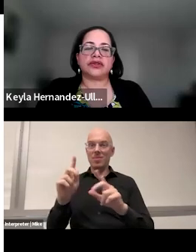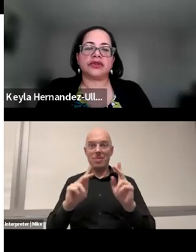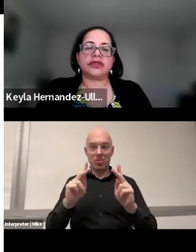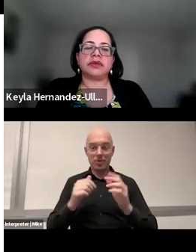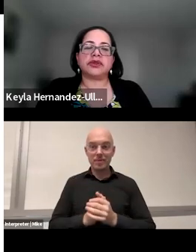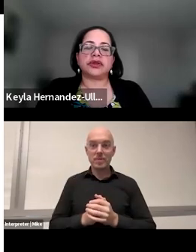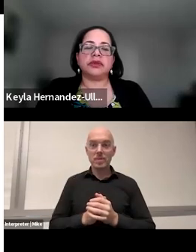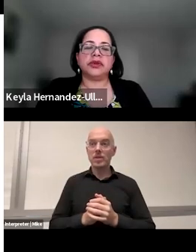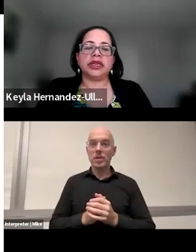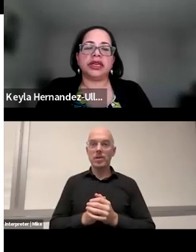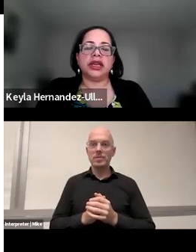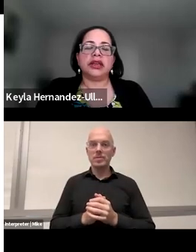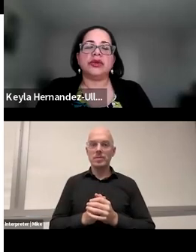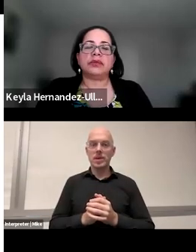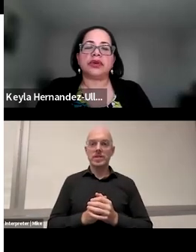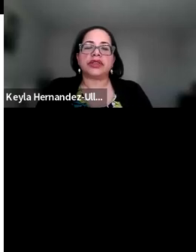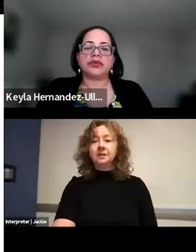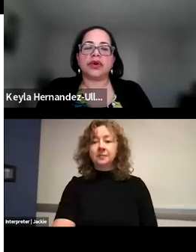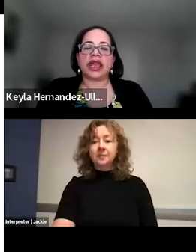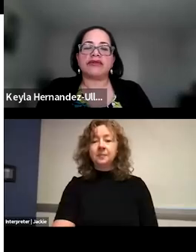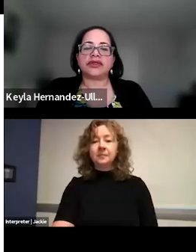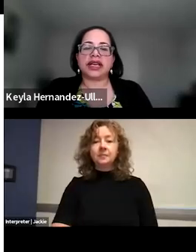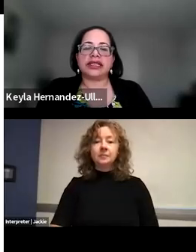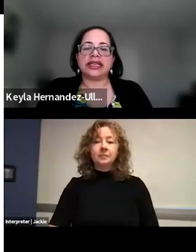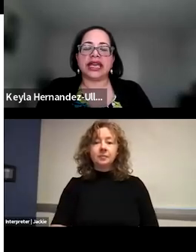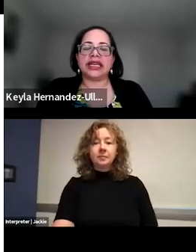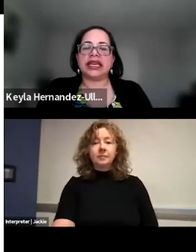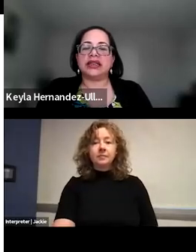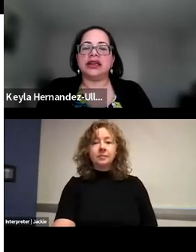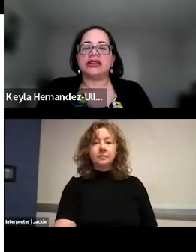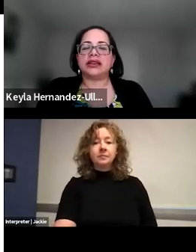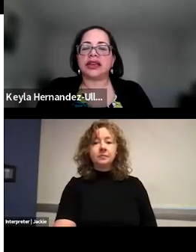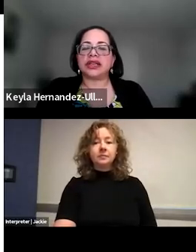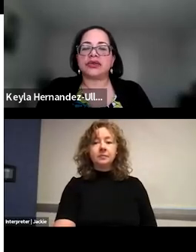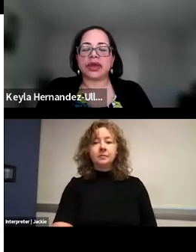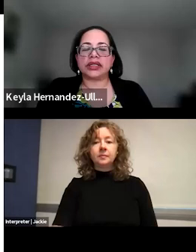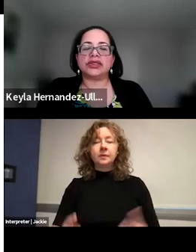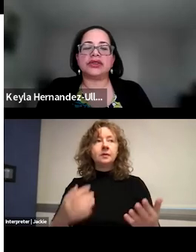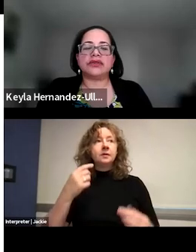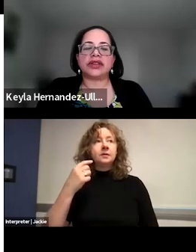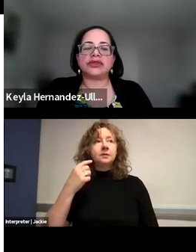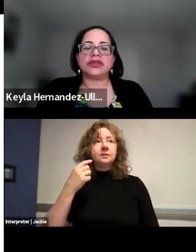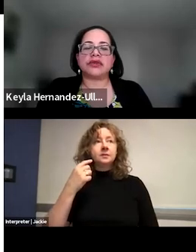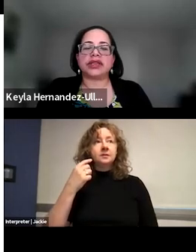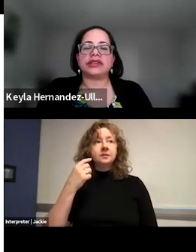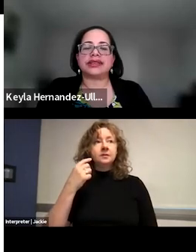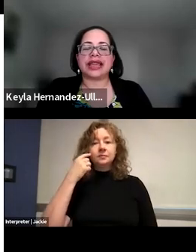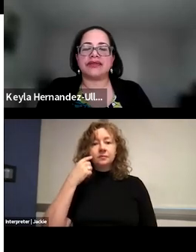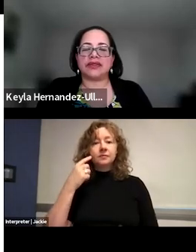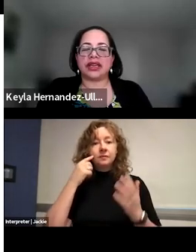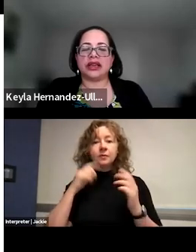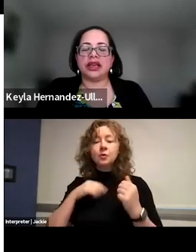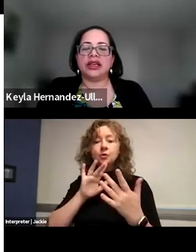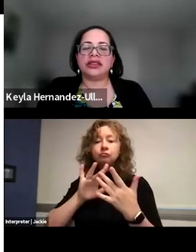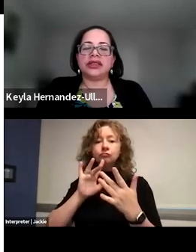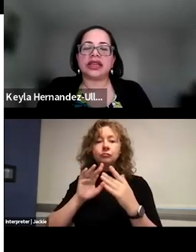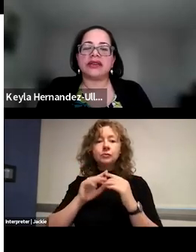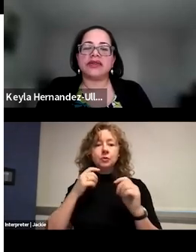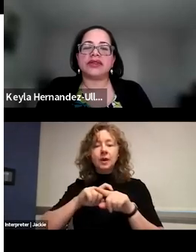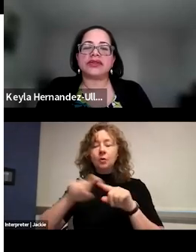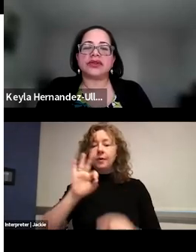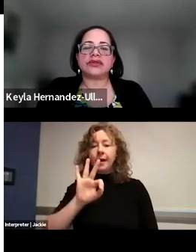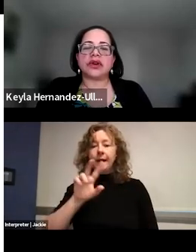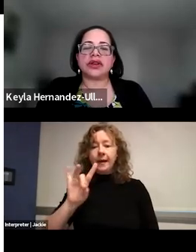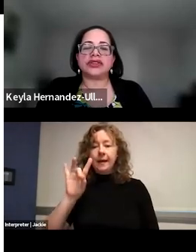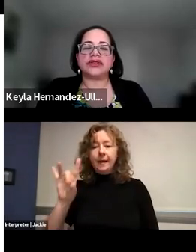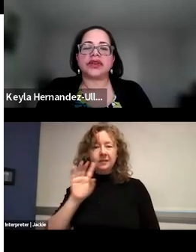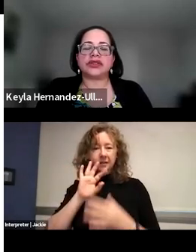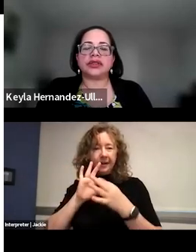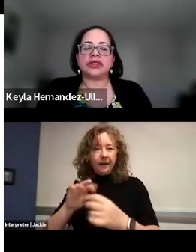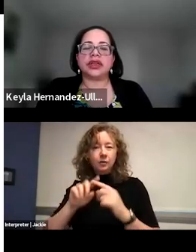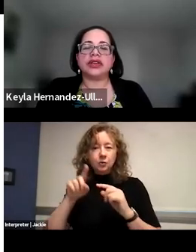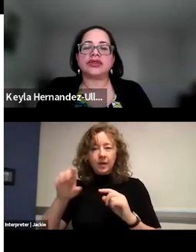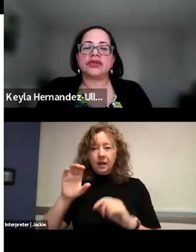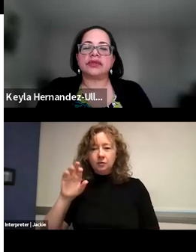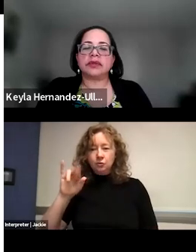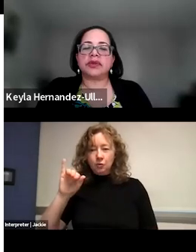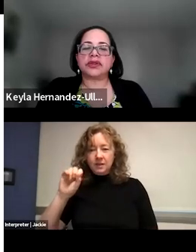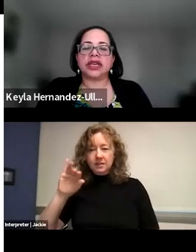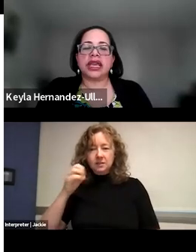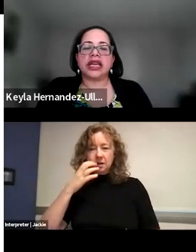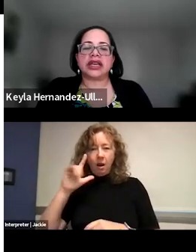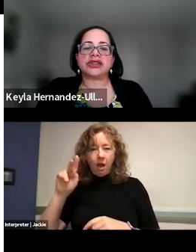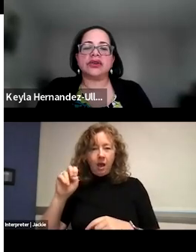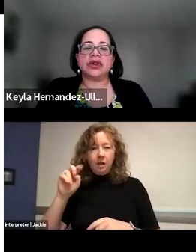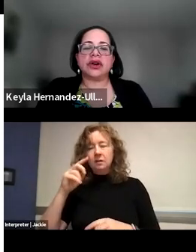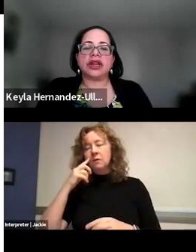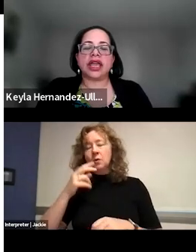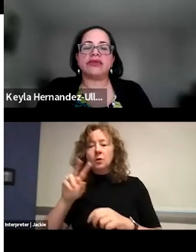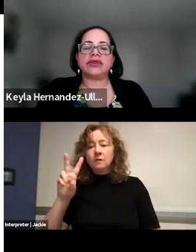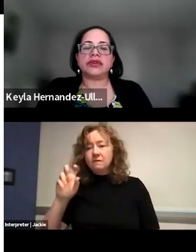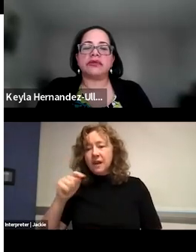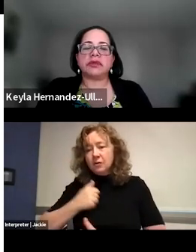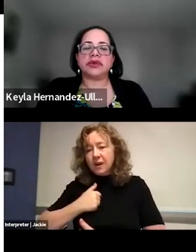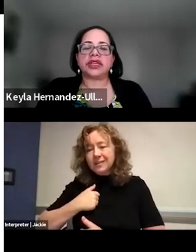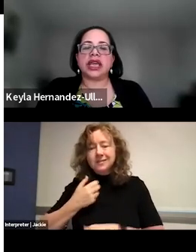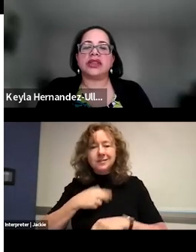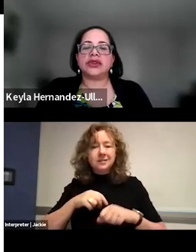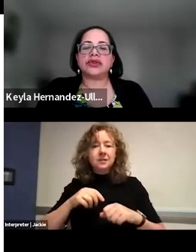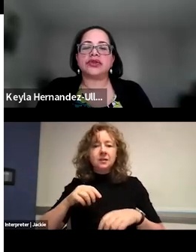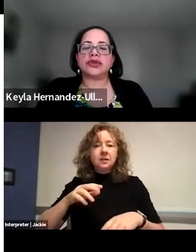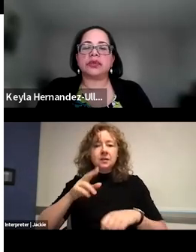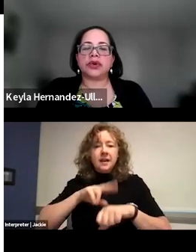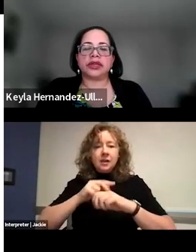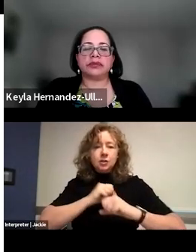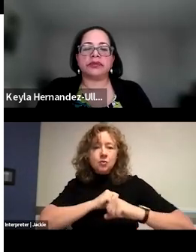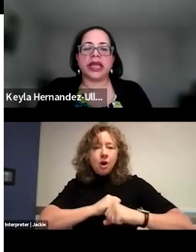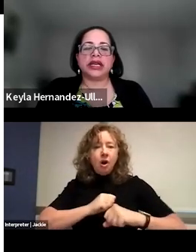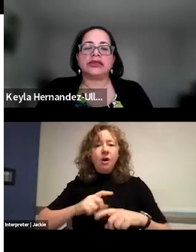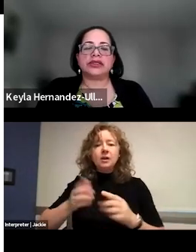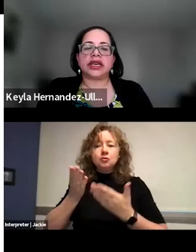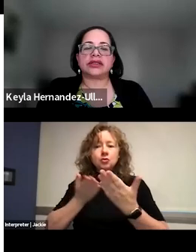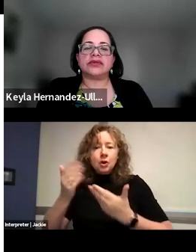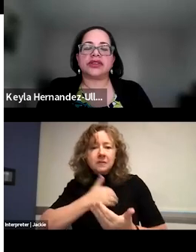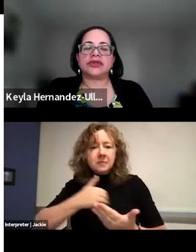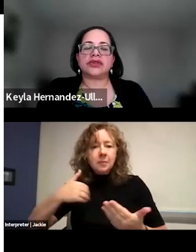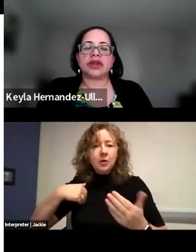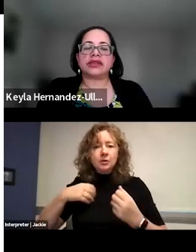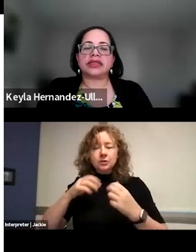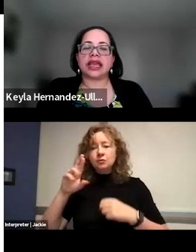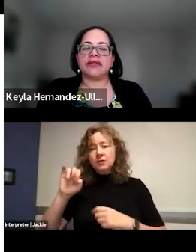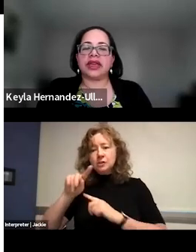Keyla Hernandez-Ulloa: for members of the veterans and service members, community. You can press one after dialing 988 to connect directly to the veterans. Crisis lifeline. This lifeline serves our nation's veterans, Service Members, National Guard and Reserve members, and those who support them